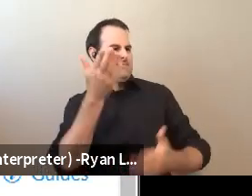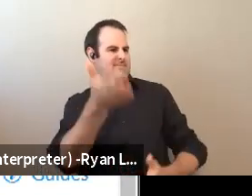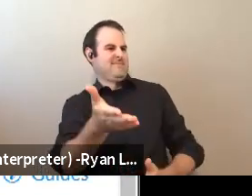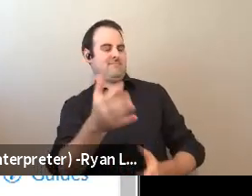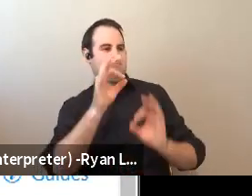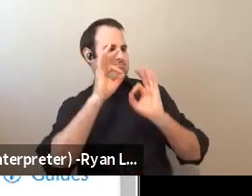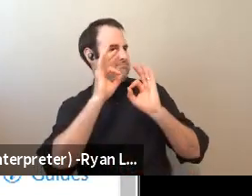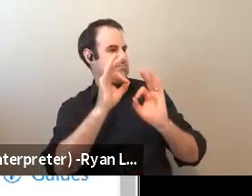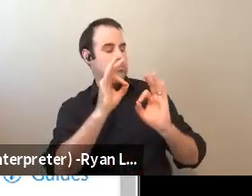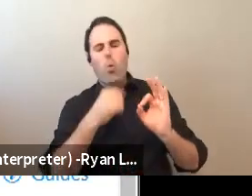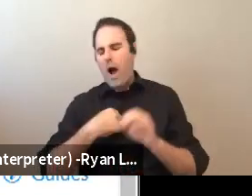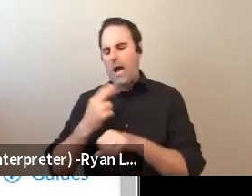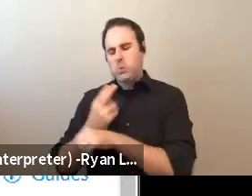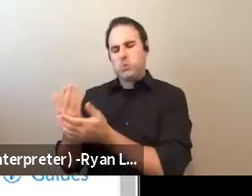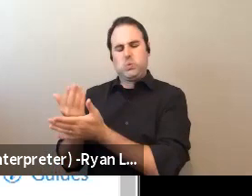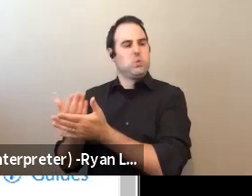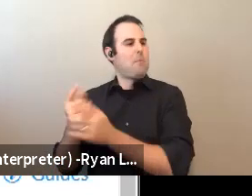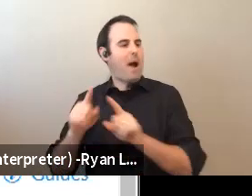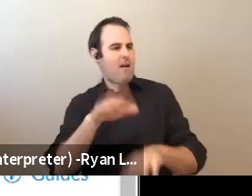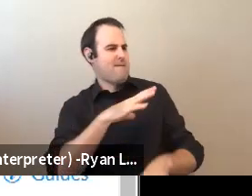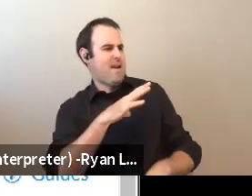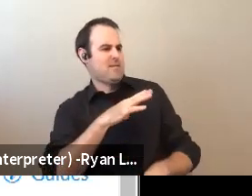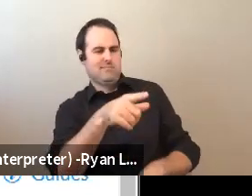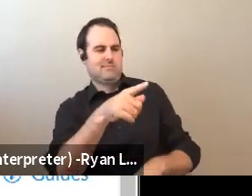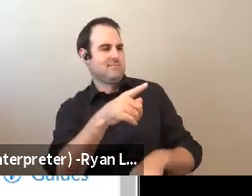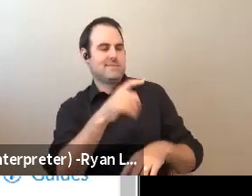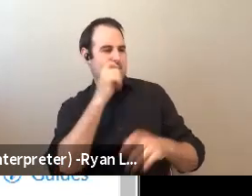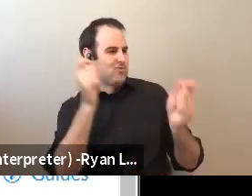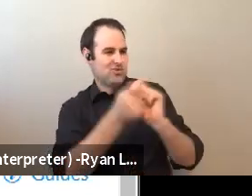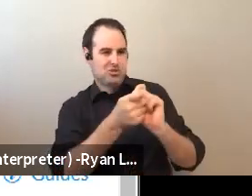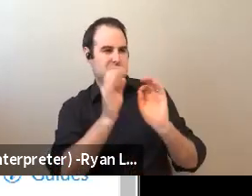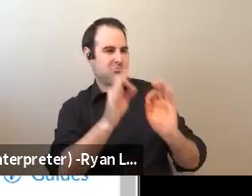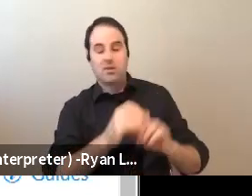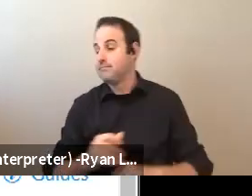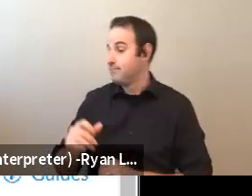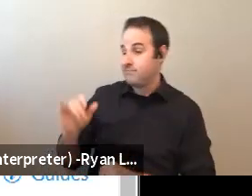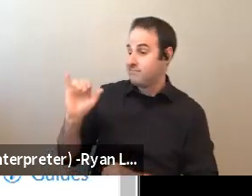Sally Potter: Changed. Right. Exactly. Yeah. Jenifer Schwartz Casey: So, yeah. Awesome. Jenifer Schwartz Casey: Great, thank you.